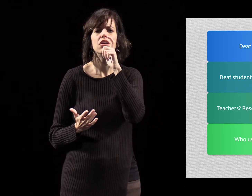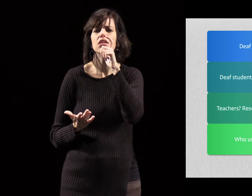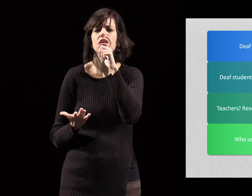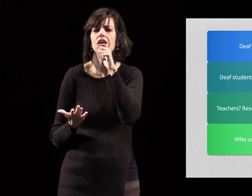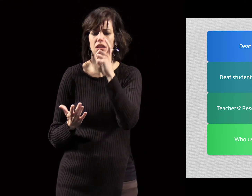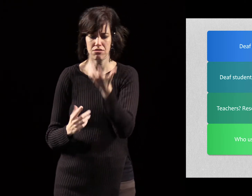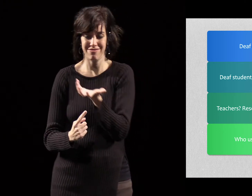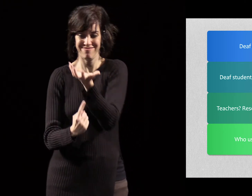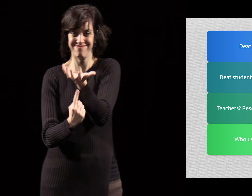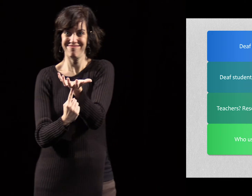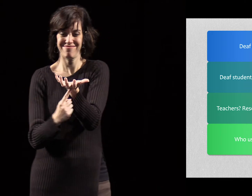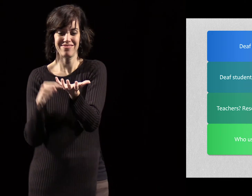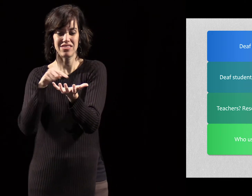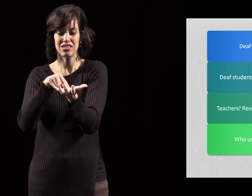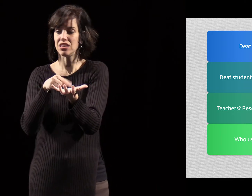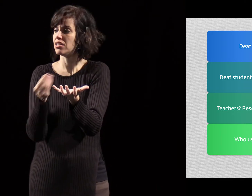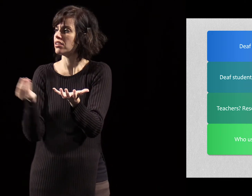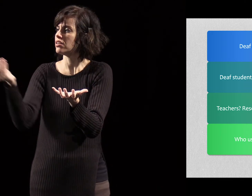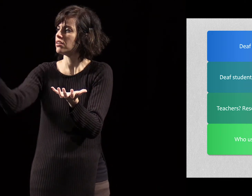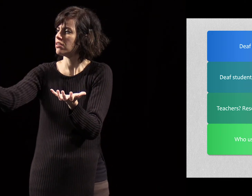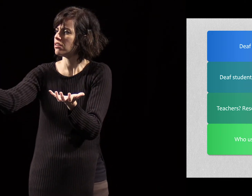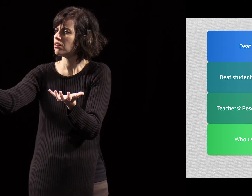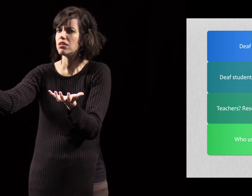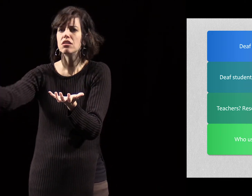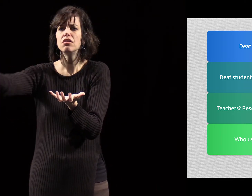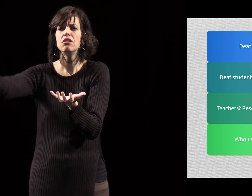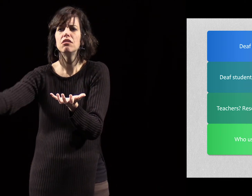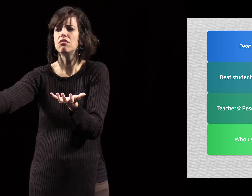And my final question is, who uses anthology?